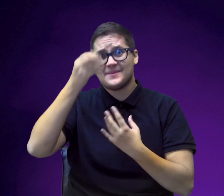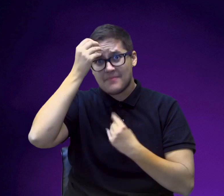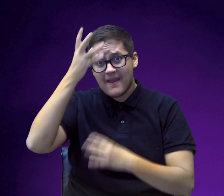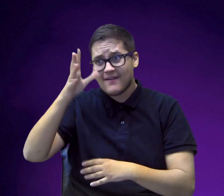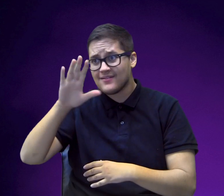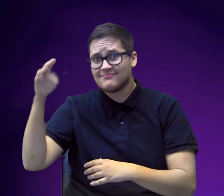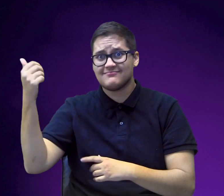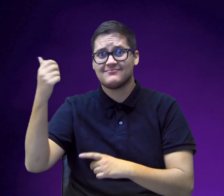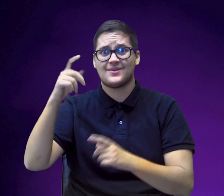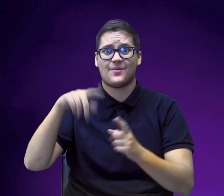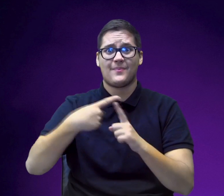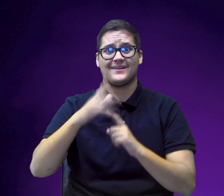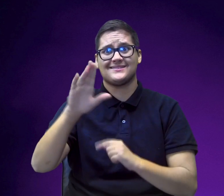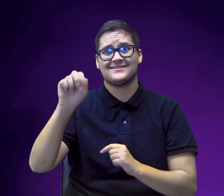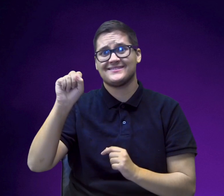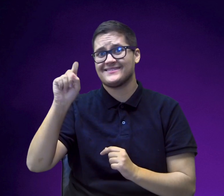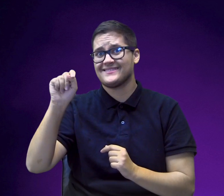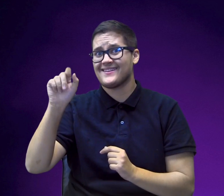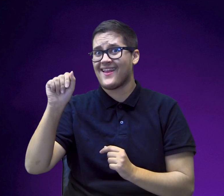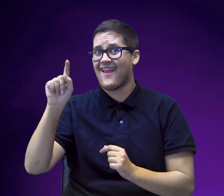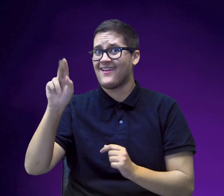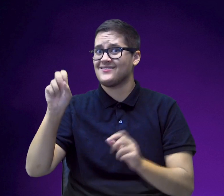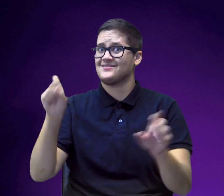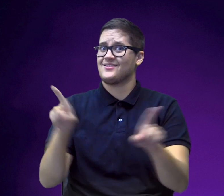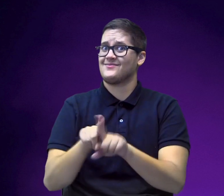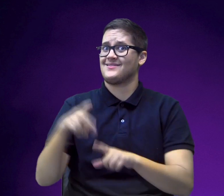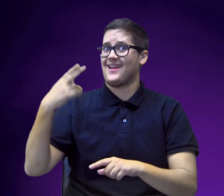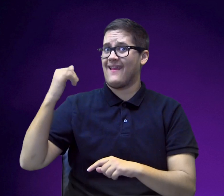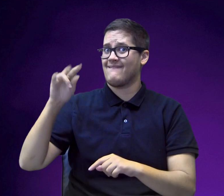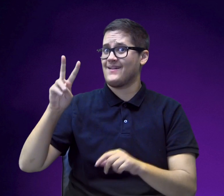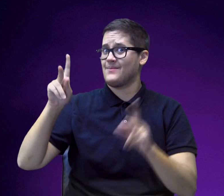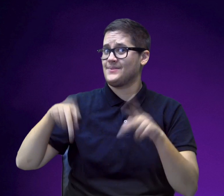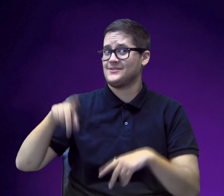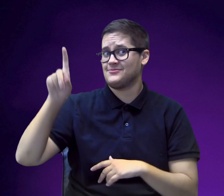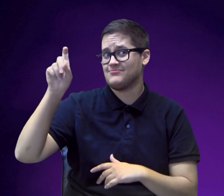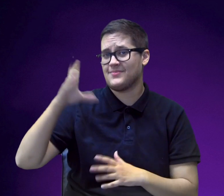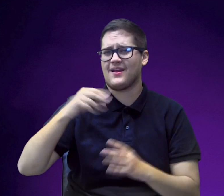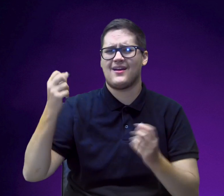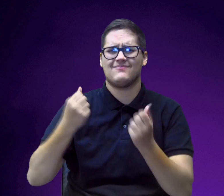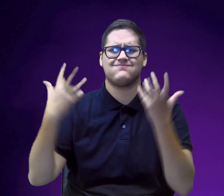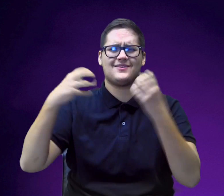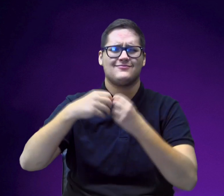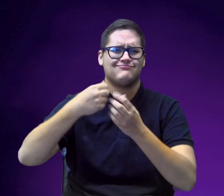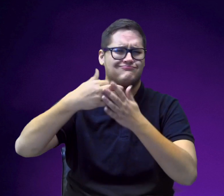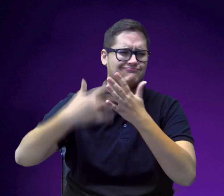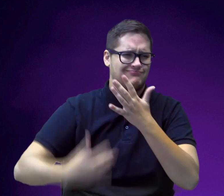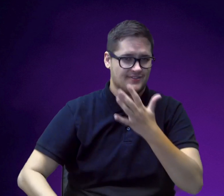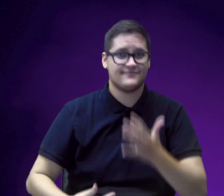Do I need to inform others about my status as a HIV + person? And many more topics.